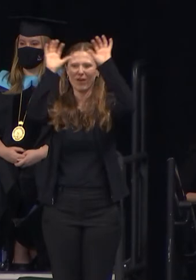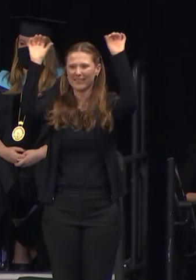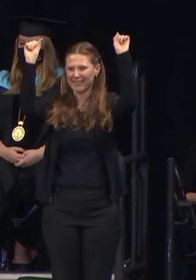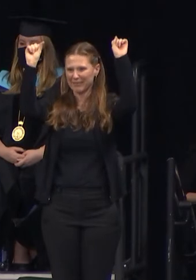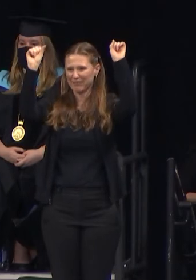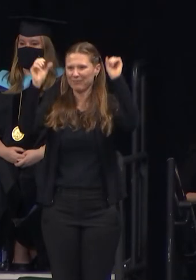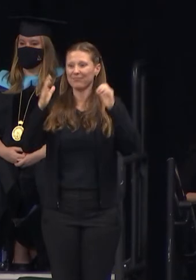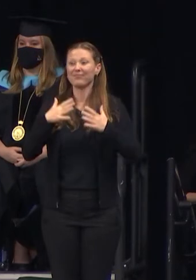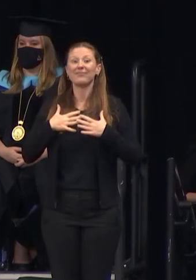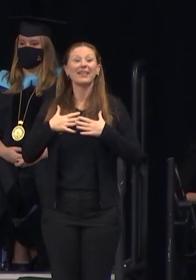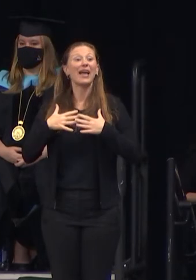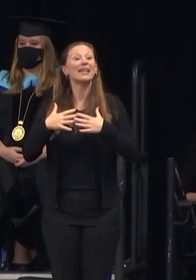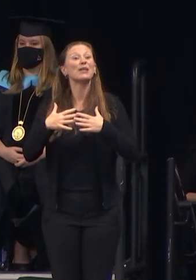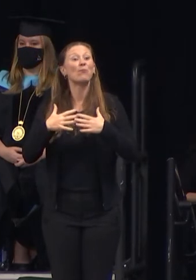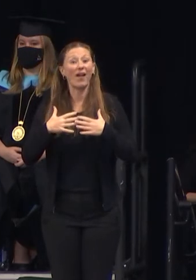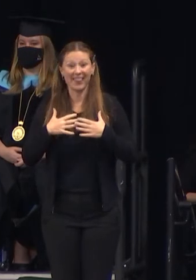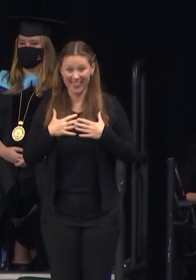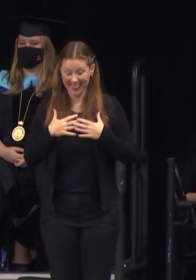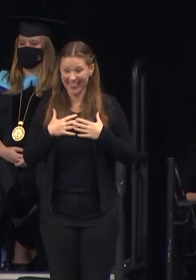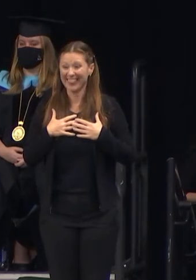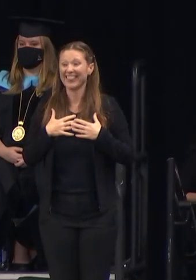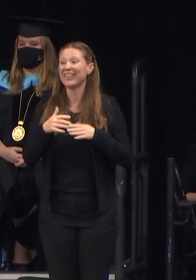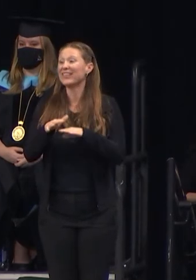Take a deep breath in, nice and slow.